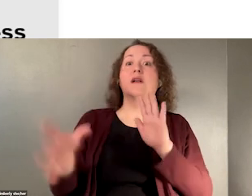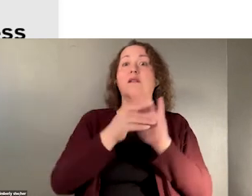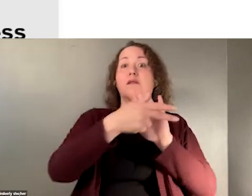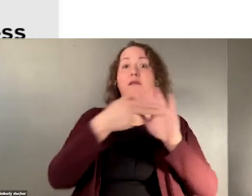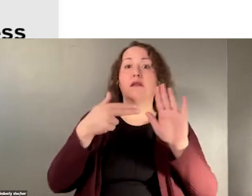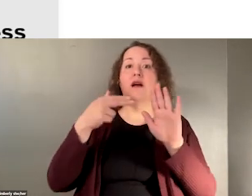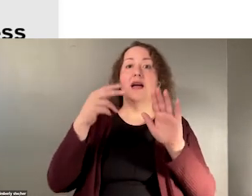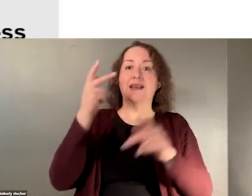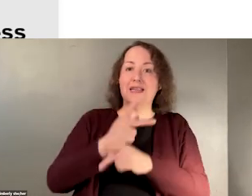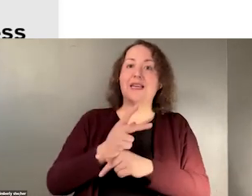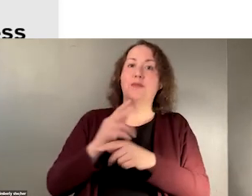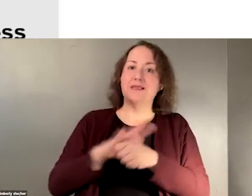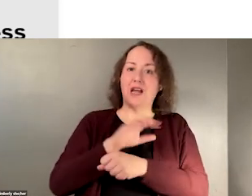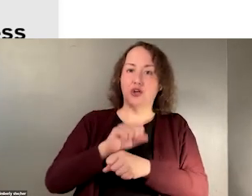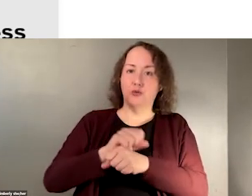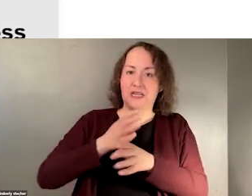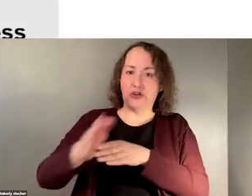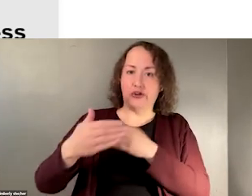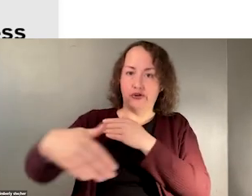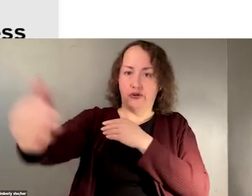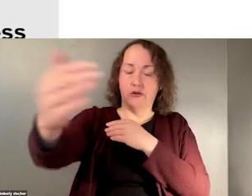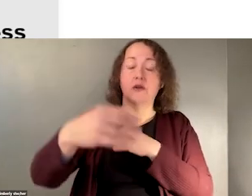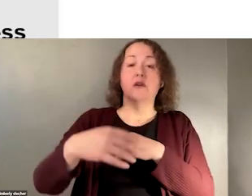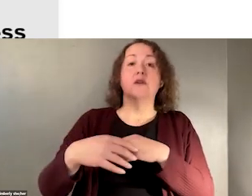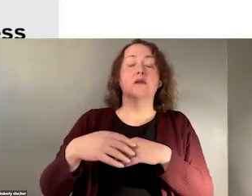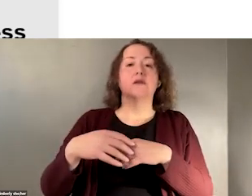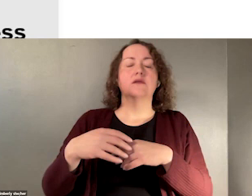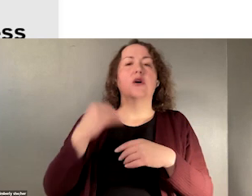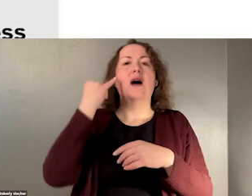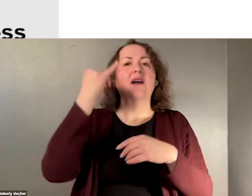The concept of setting up one account in Research.gov for each user,